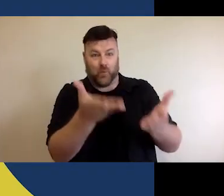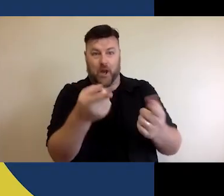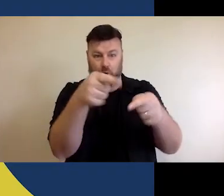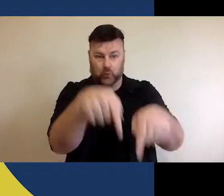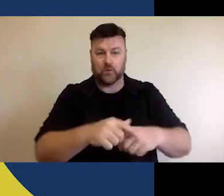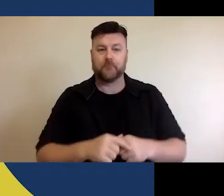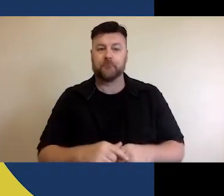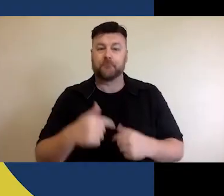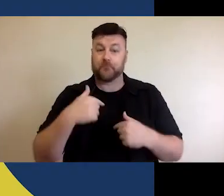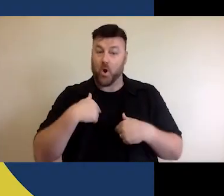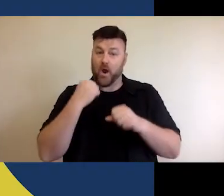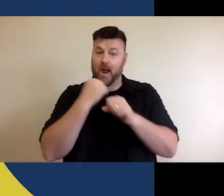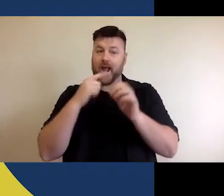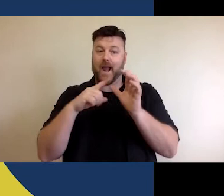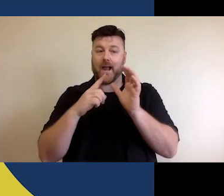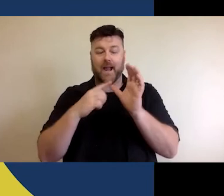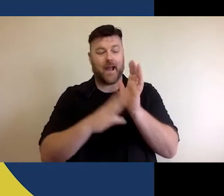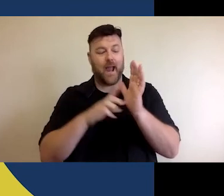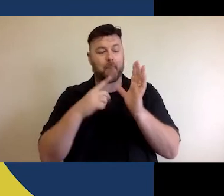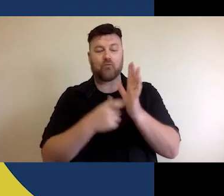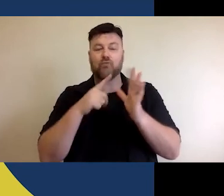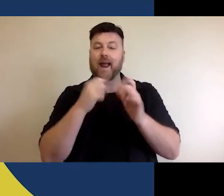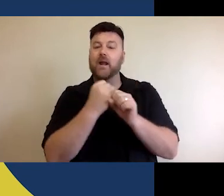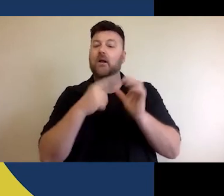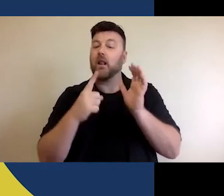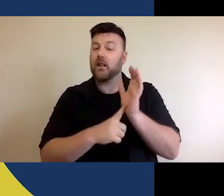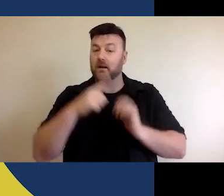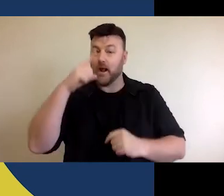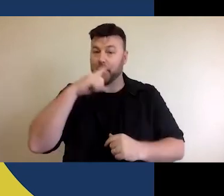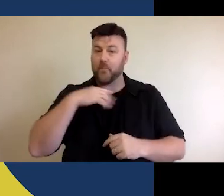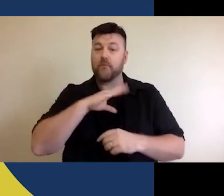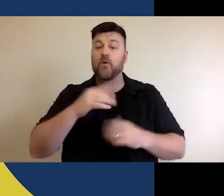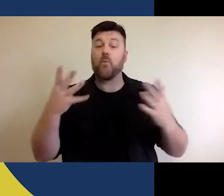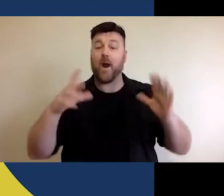lands of the Cammeraygal people of the Eora nation. I pay my deep respect